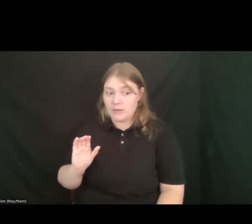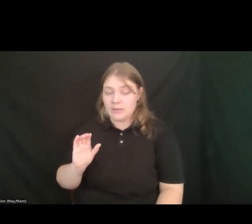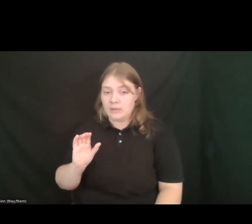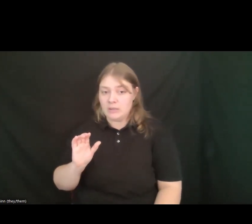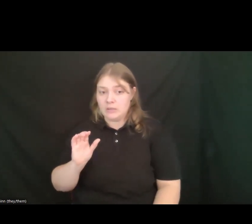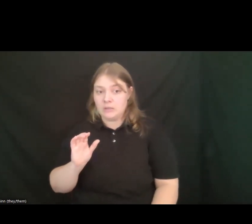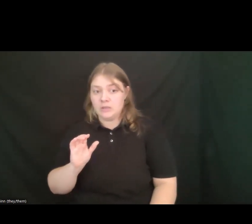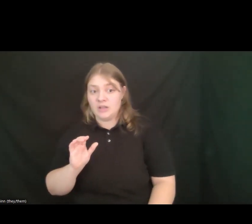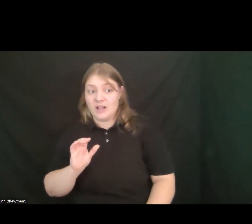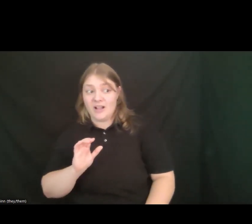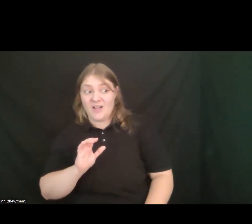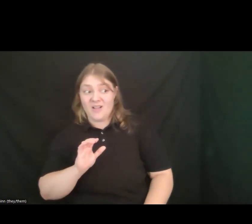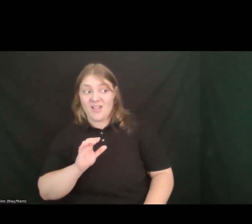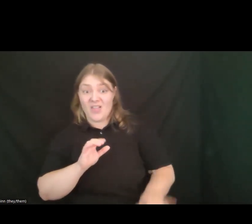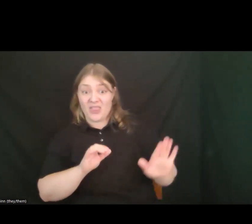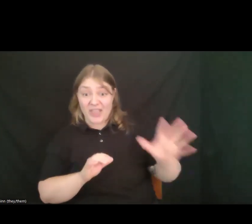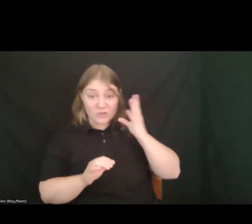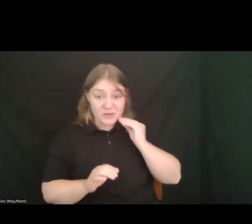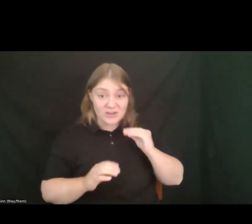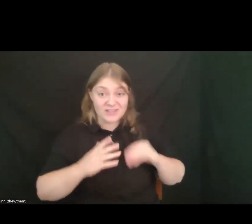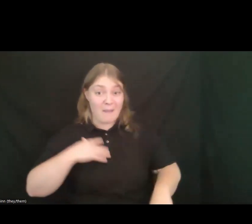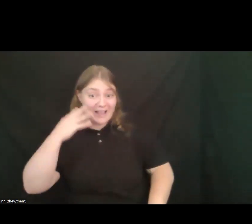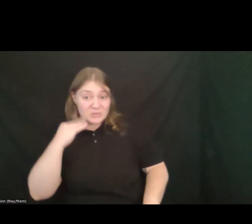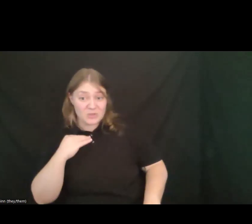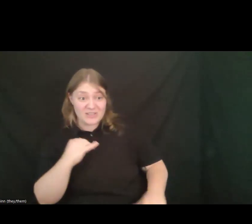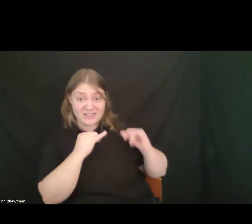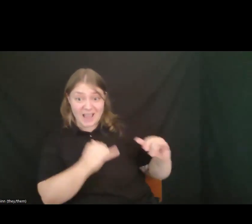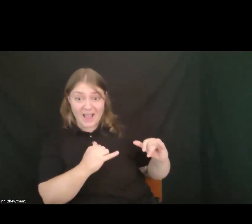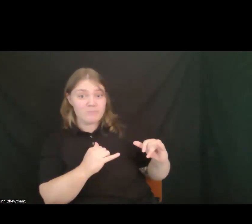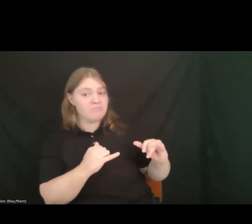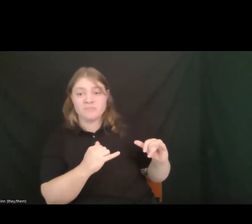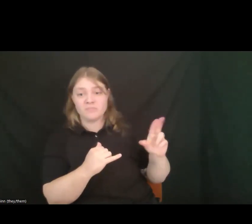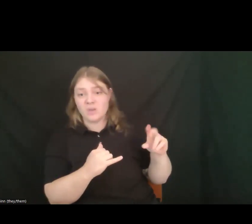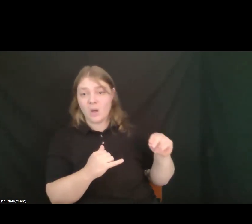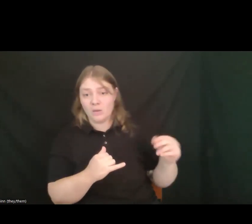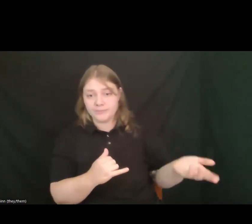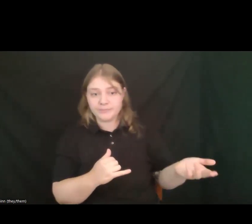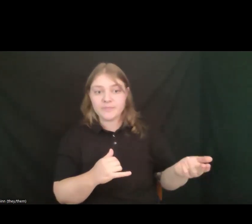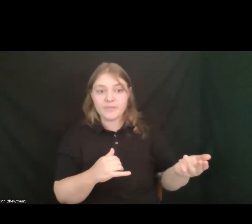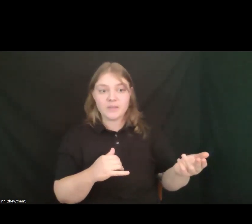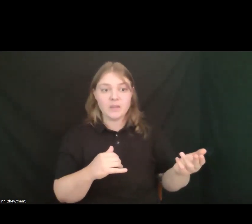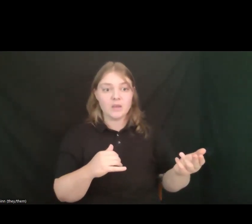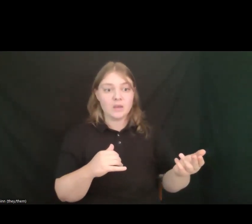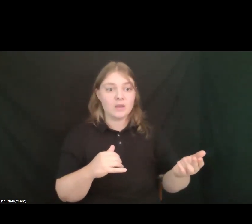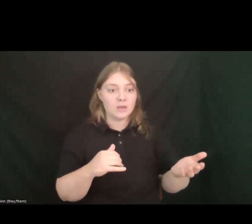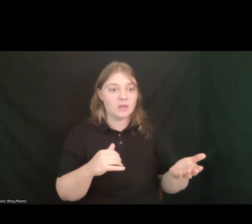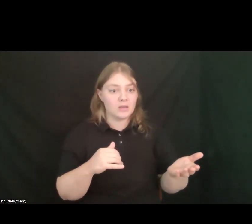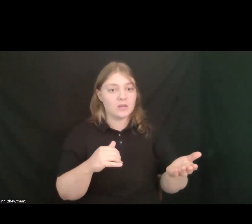is my own I think they get that everywhere else when they go for the most systems most